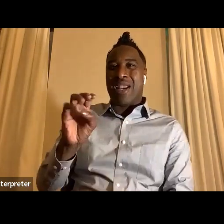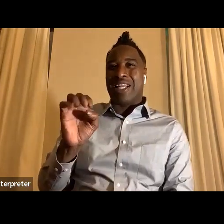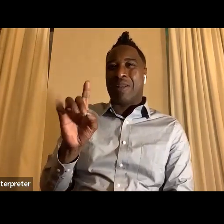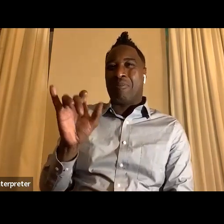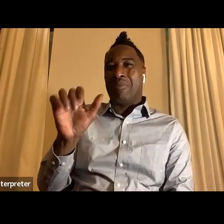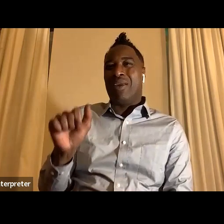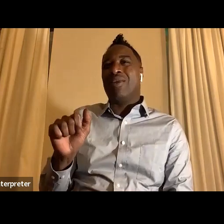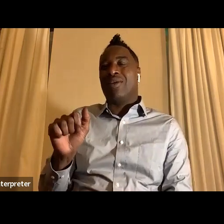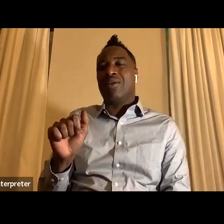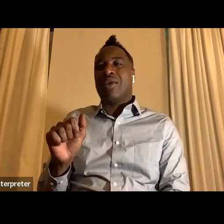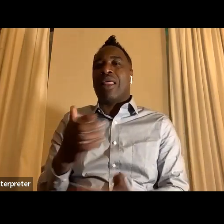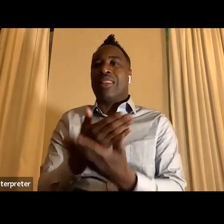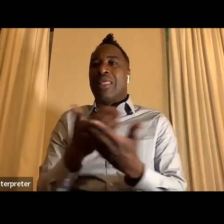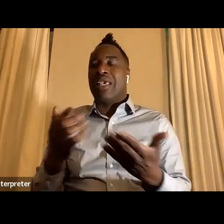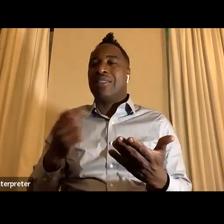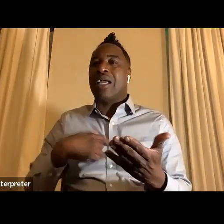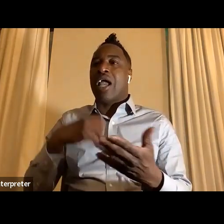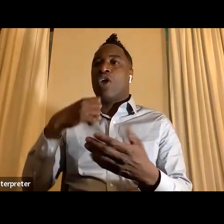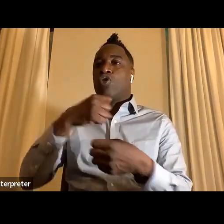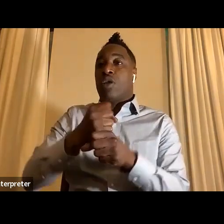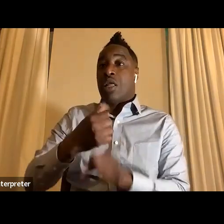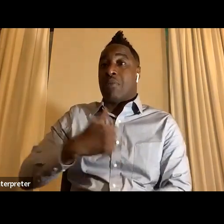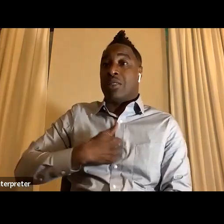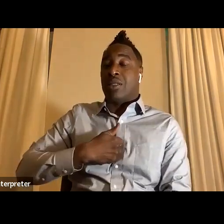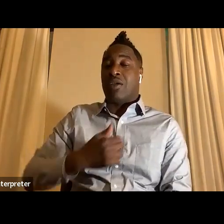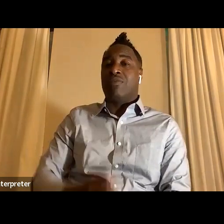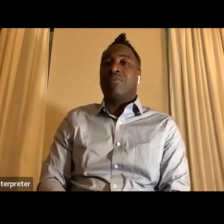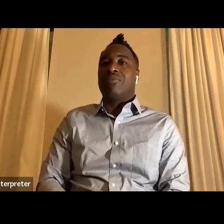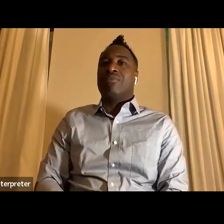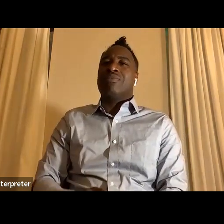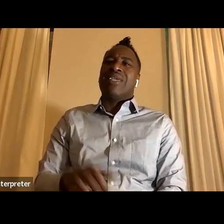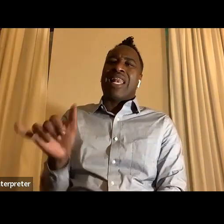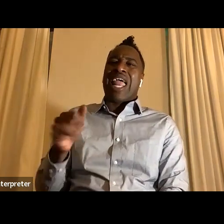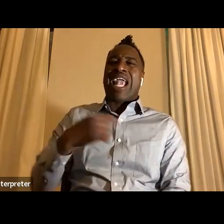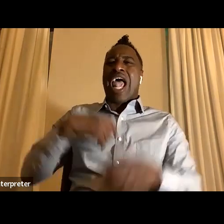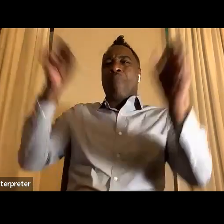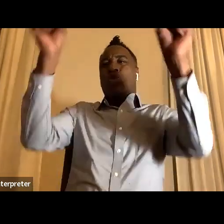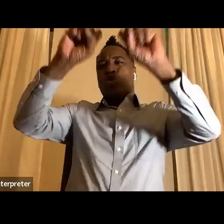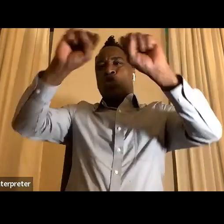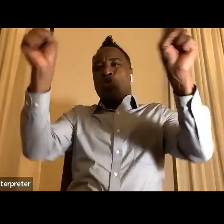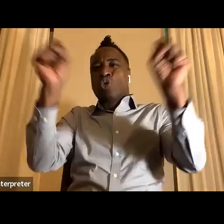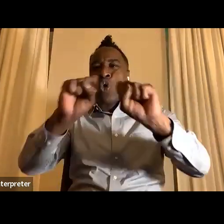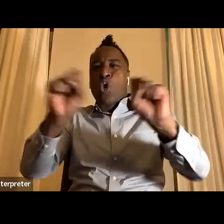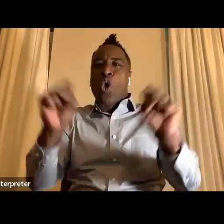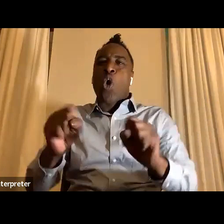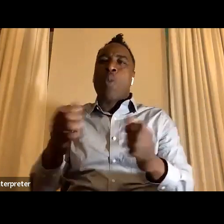So I still like kind of almost sculpting things together can bring it together. Well, yeah.